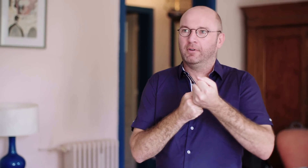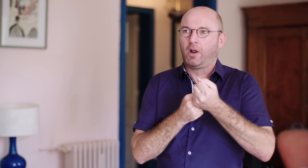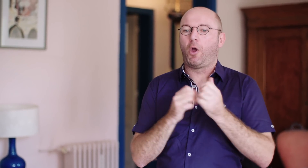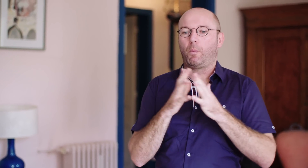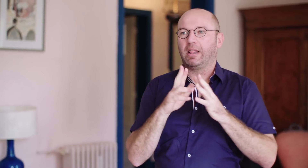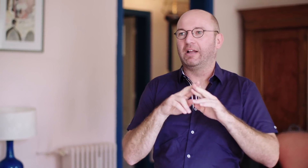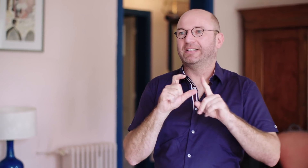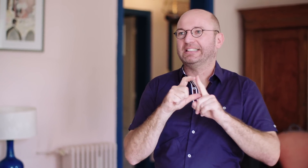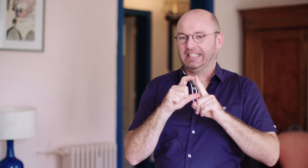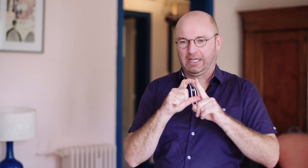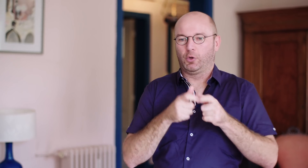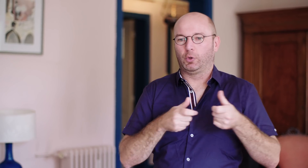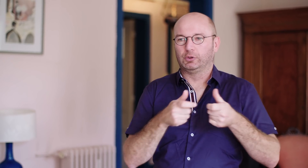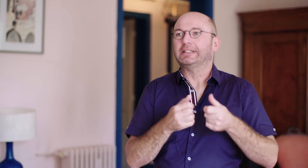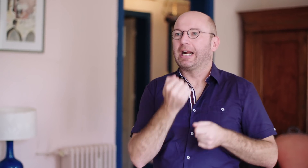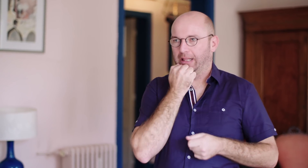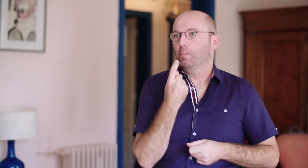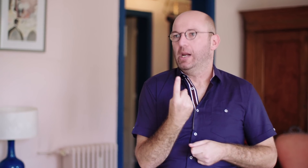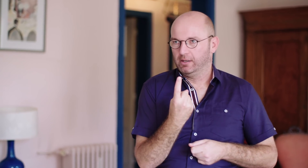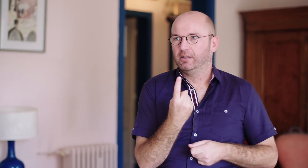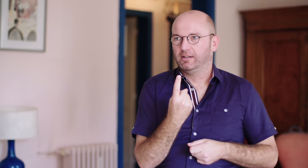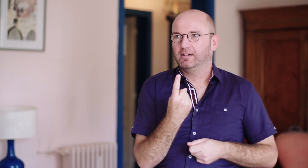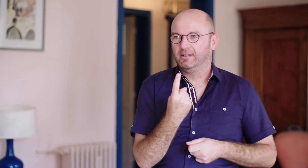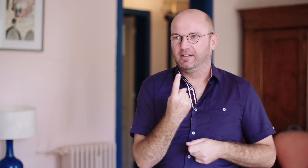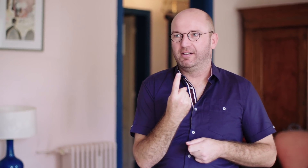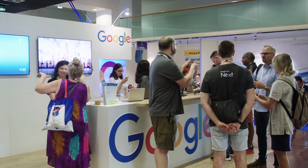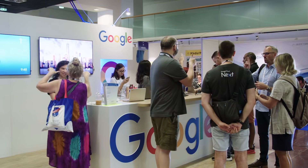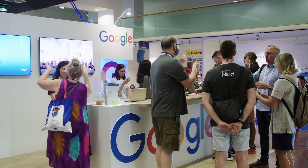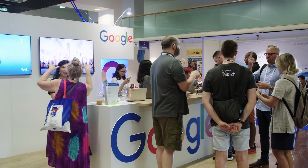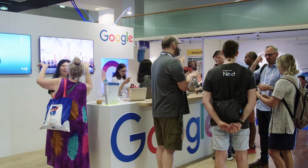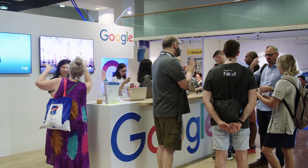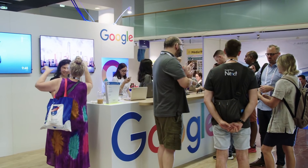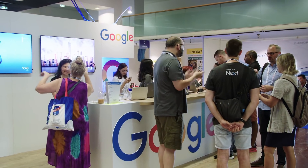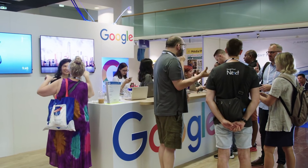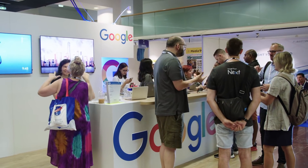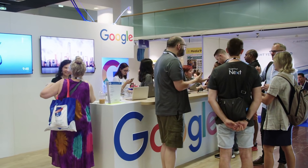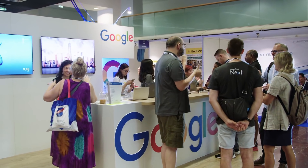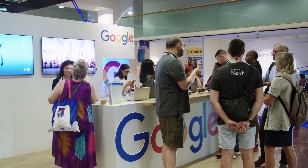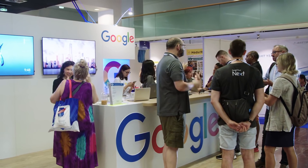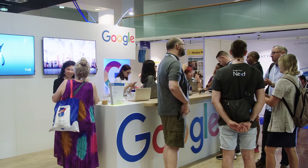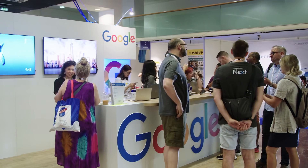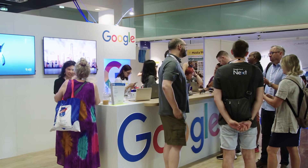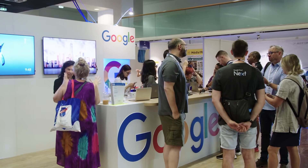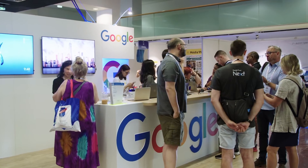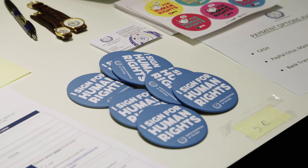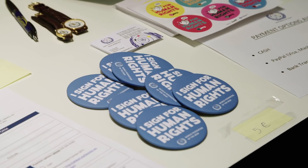Whether you win or lose isn't the point. It's about supporting WFD. That is the priority.